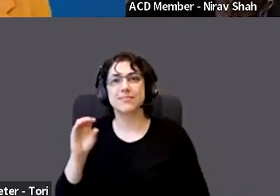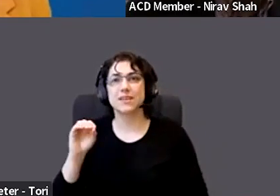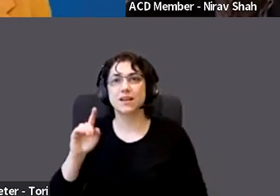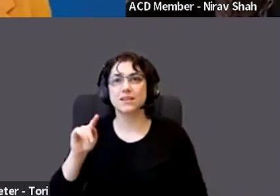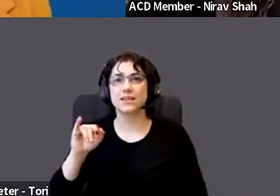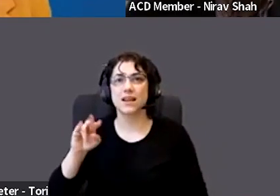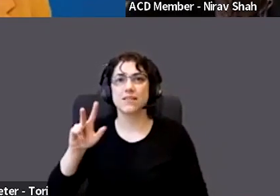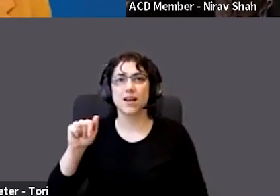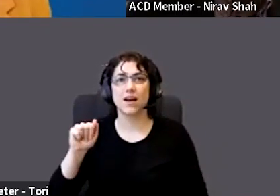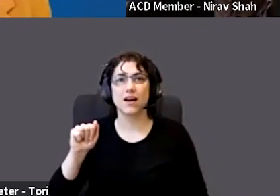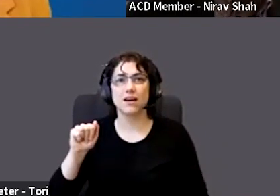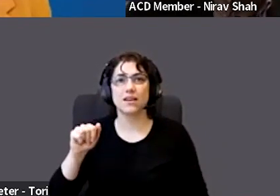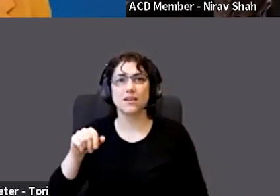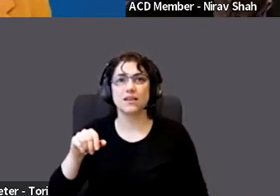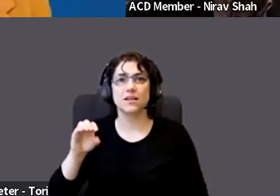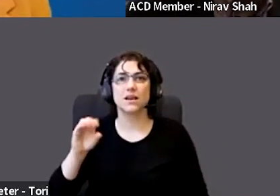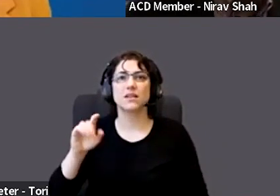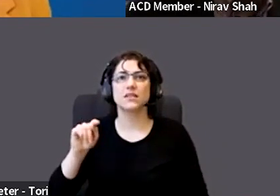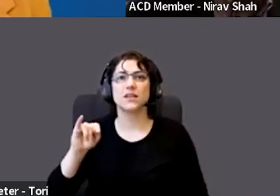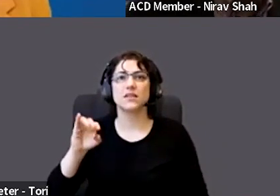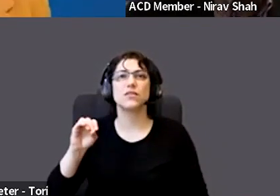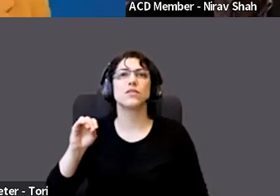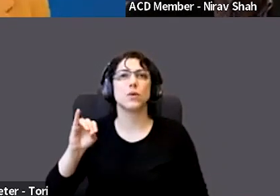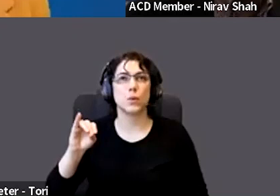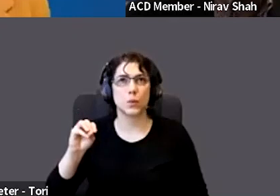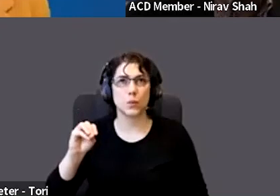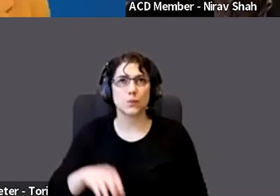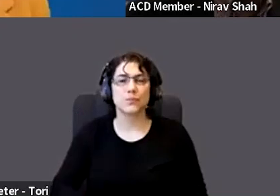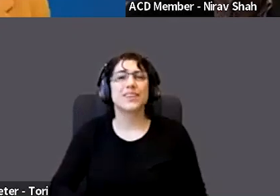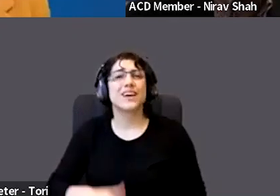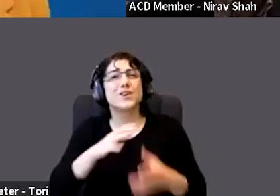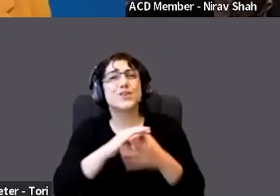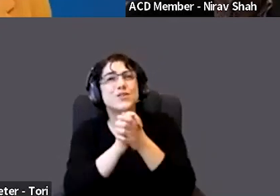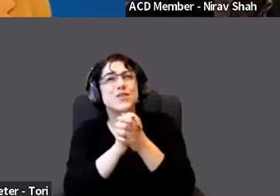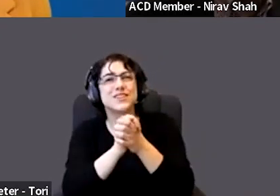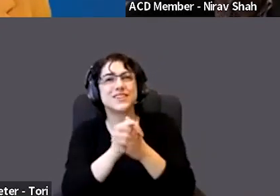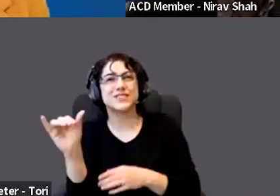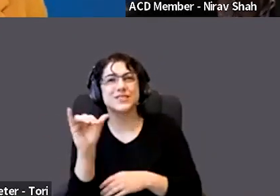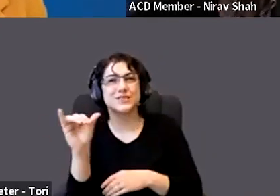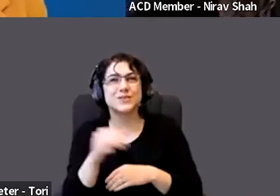Dr. Walensky, congratulations as well, especially on the CFA; really exciting.